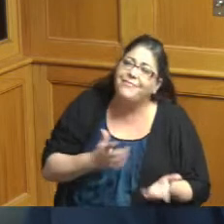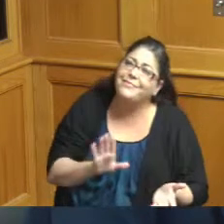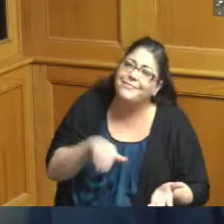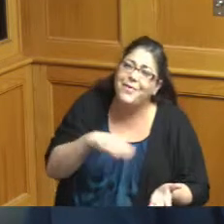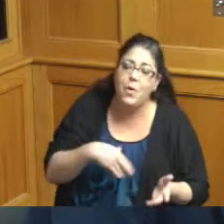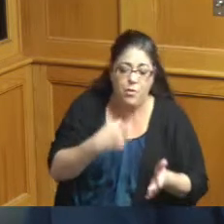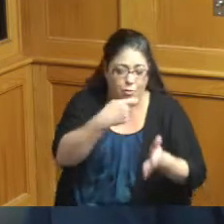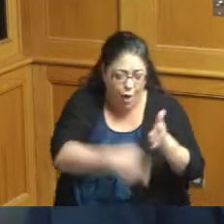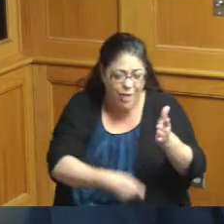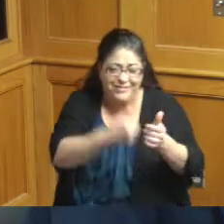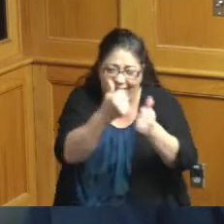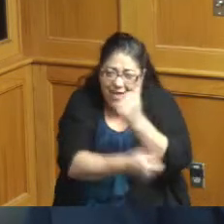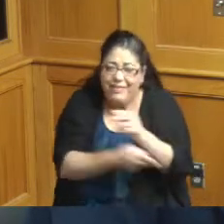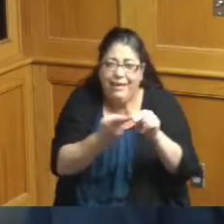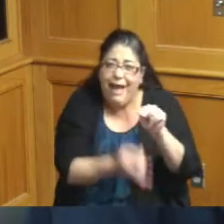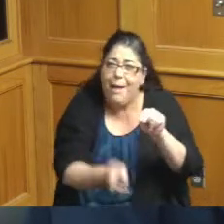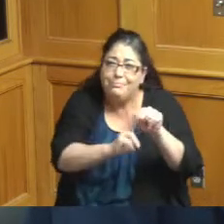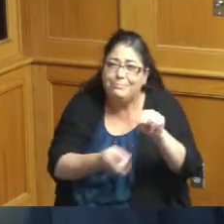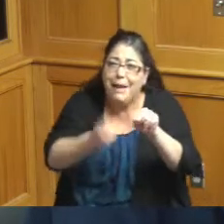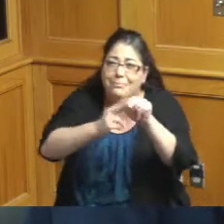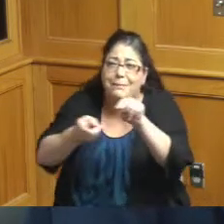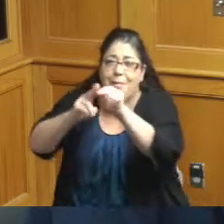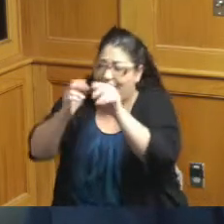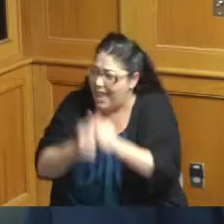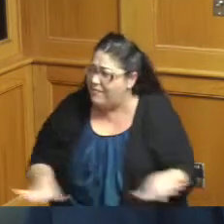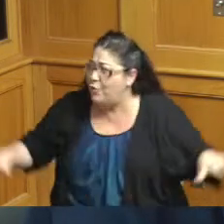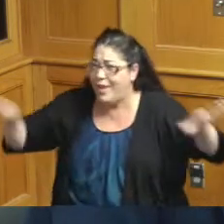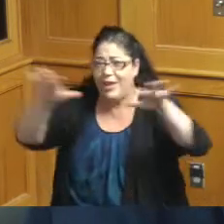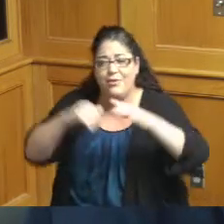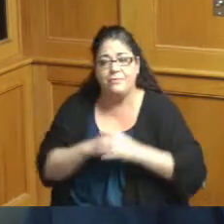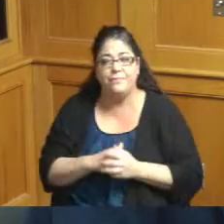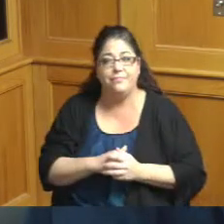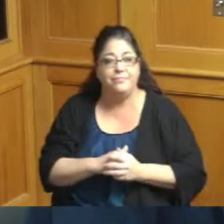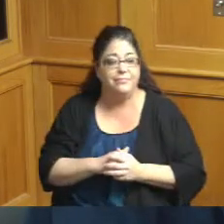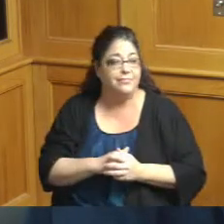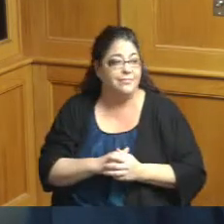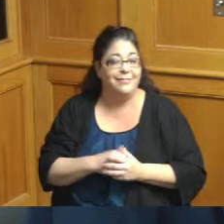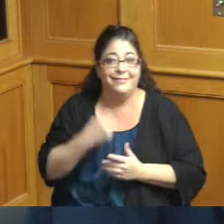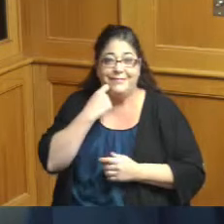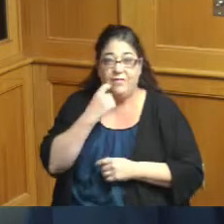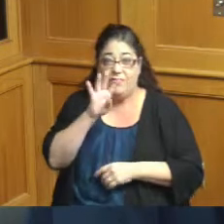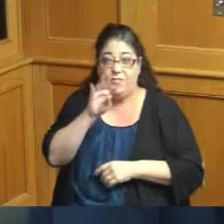has risen dramatically in fact I'm sure you know we reached a 40 or high in inflation this summer